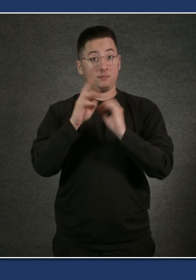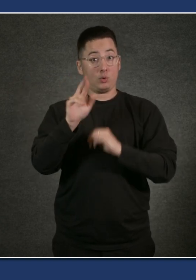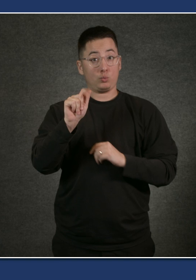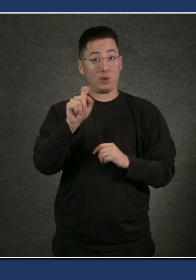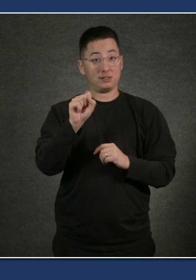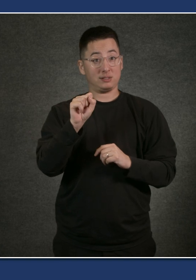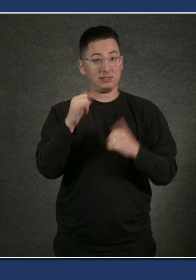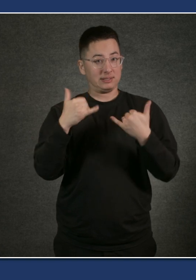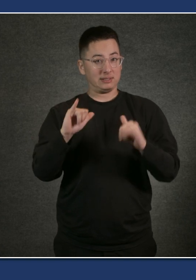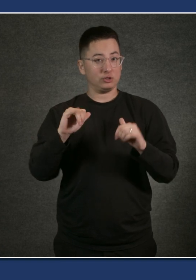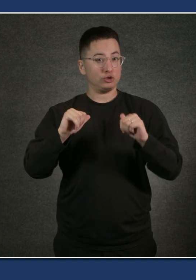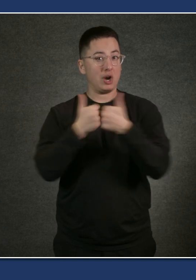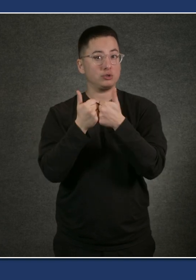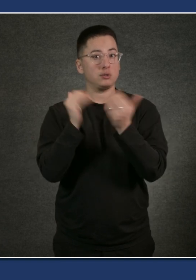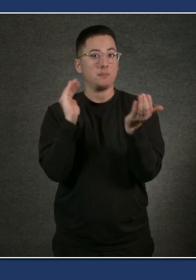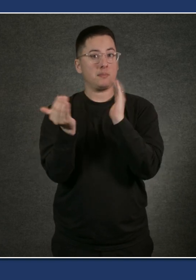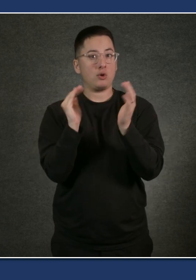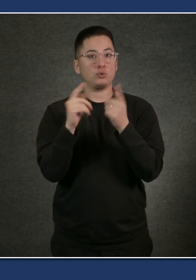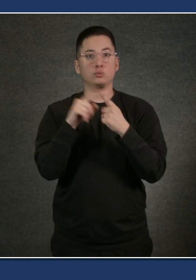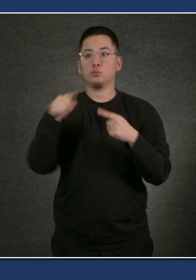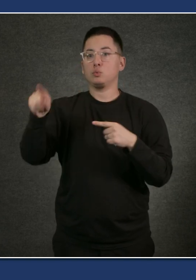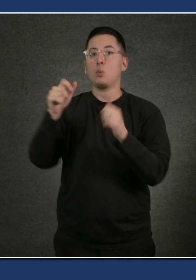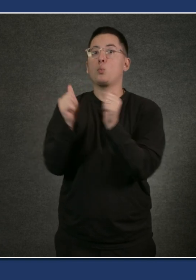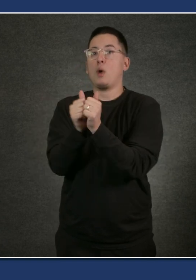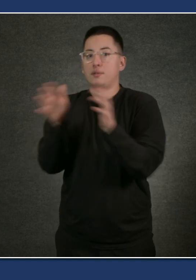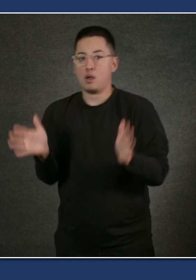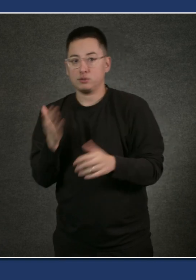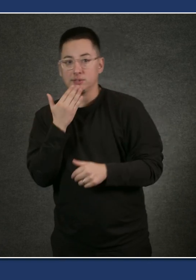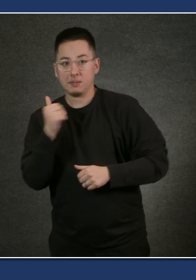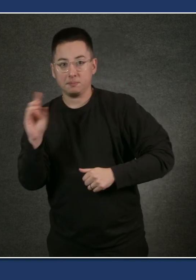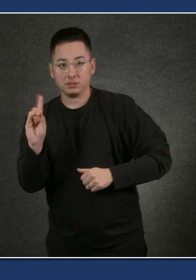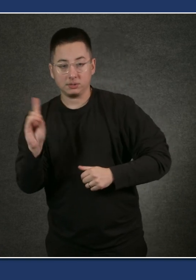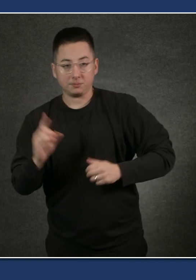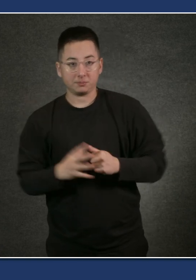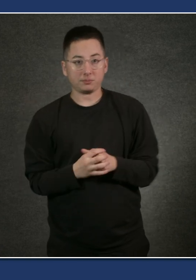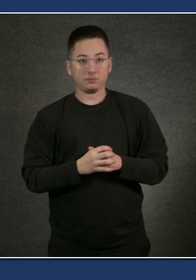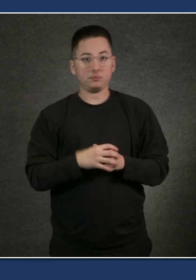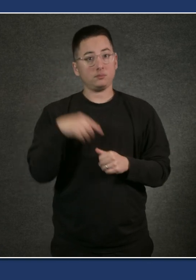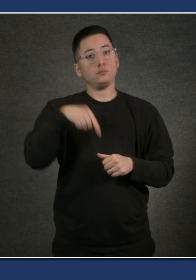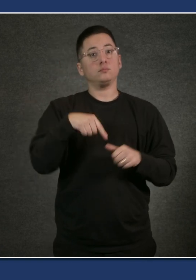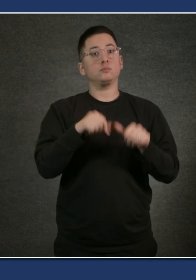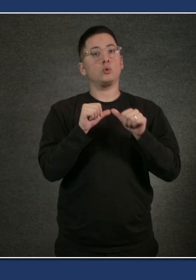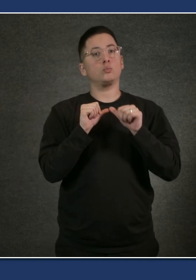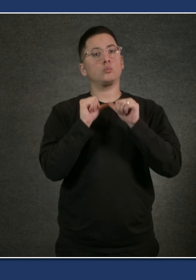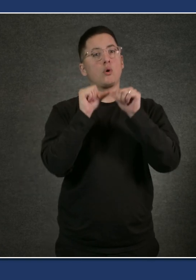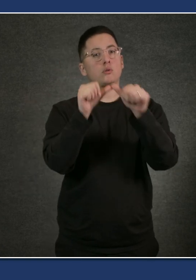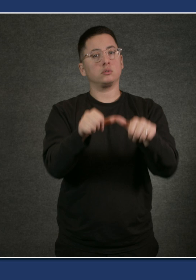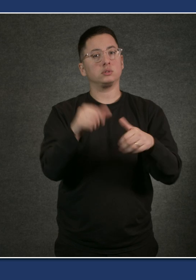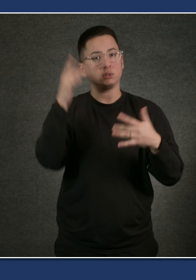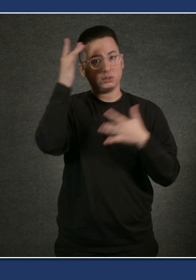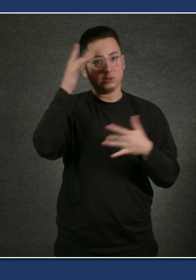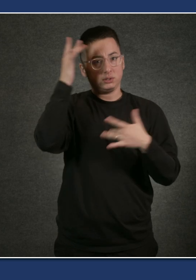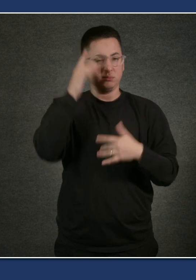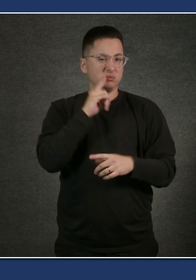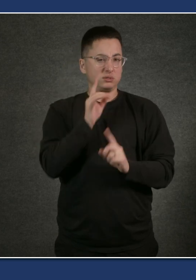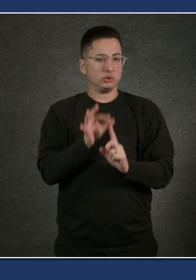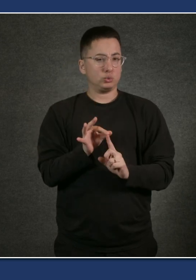However, survival rates remain a challenge compared to those without diabetes.